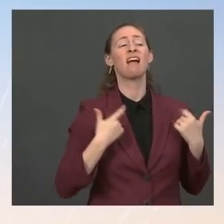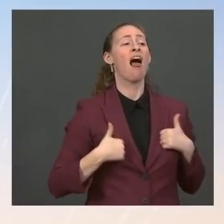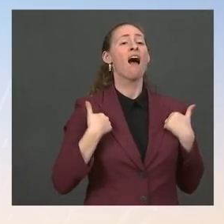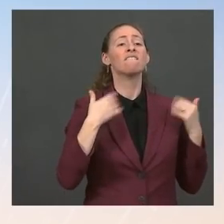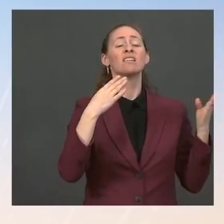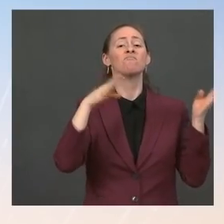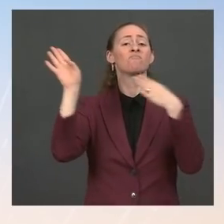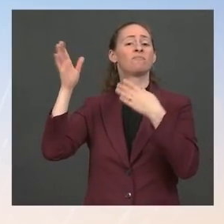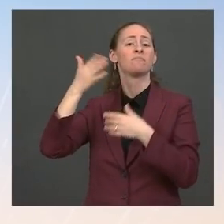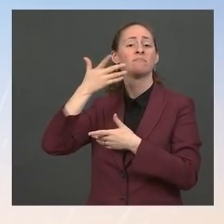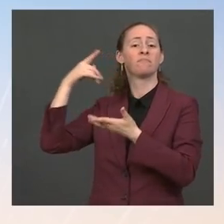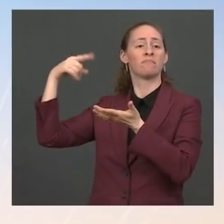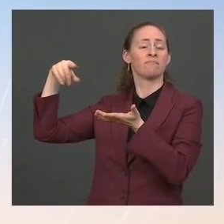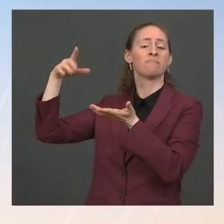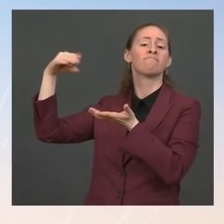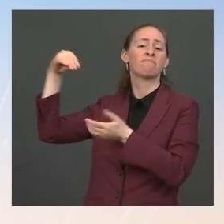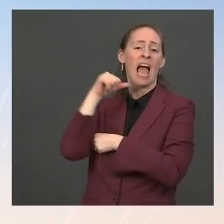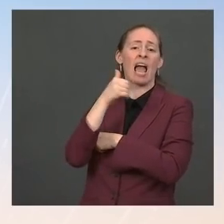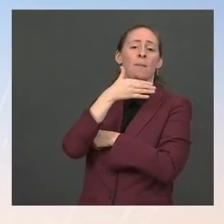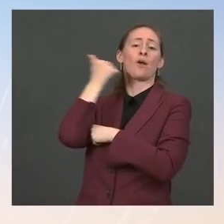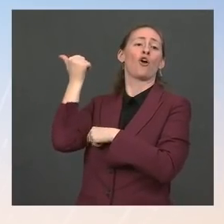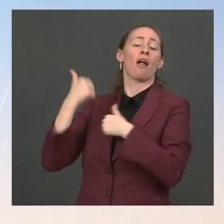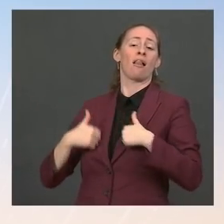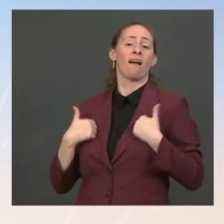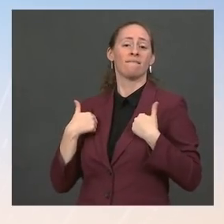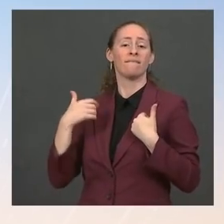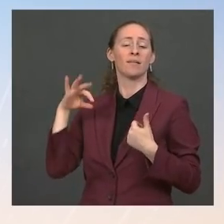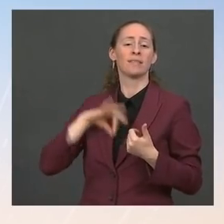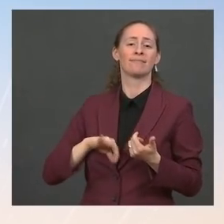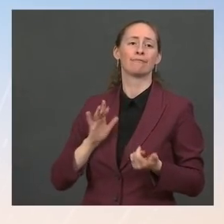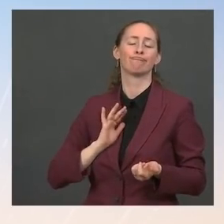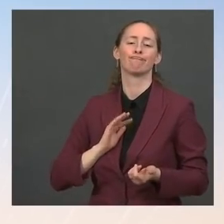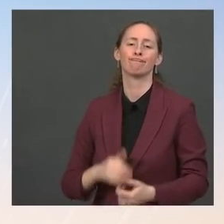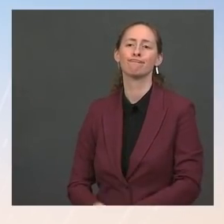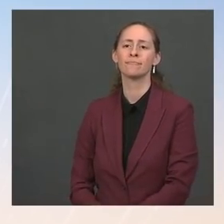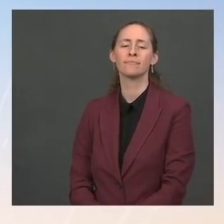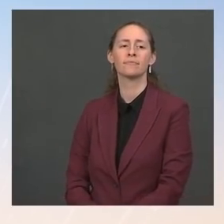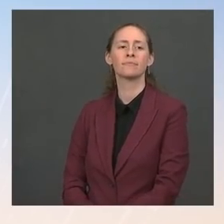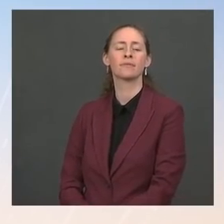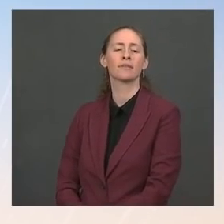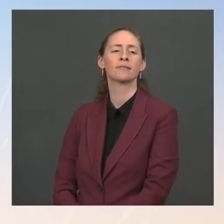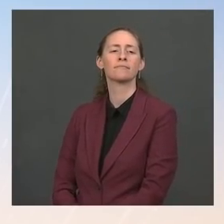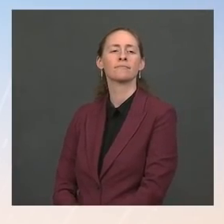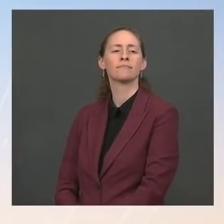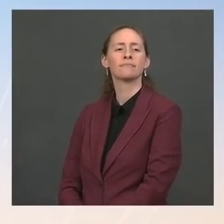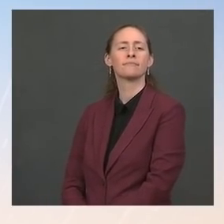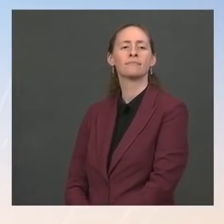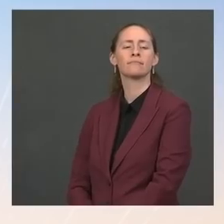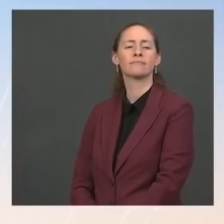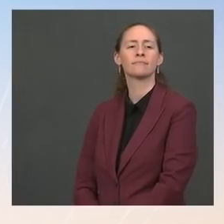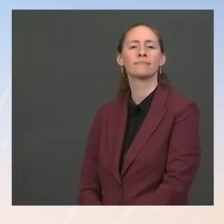about gas prices again -- just kind of taking a step back, there's some Republicans who have taken this moment where they've seen gas prices spike